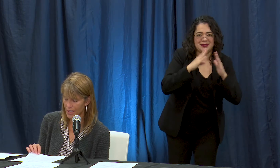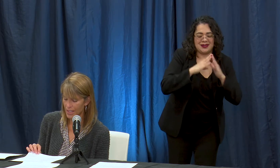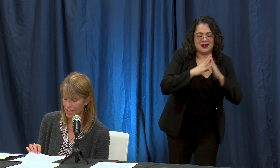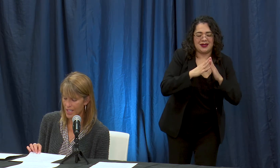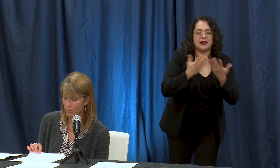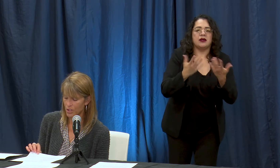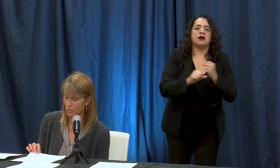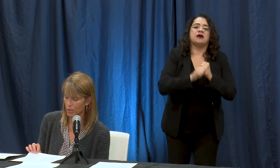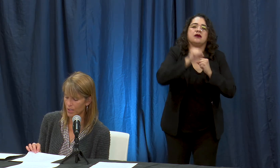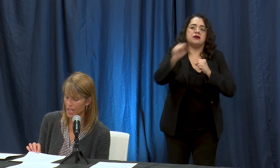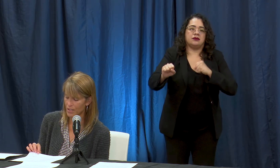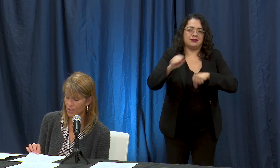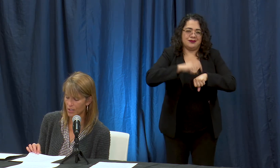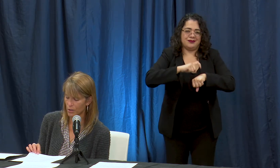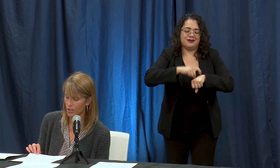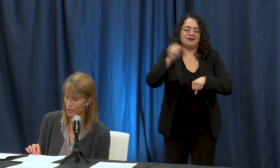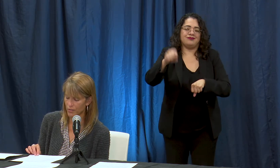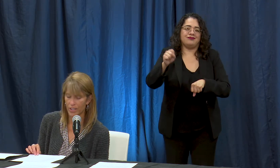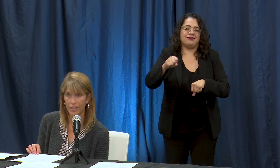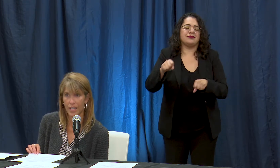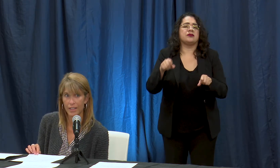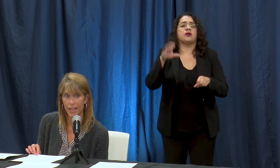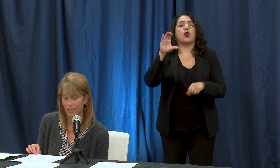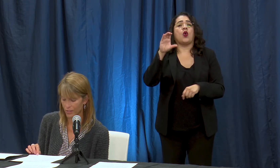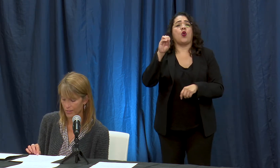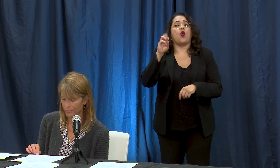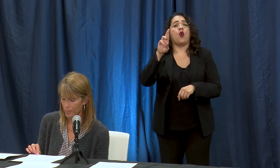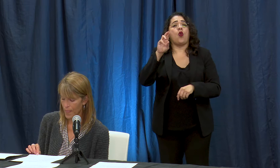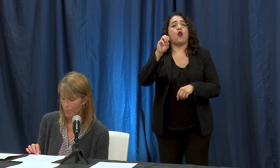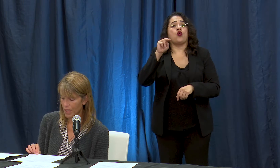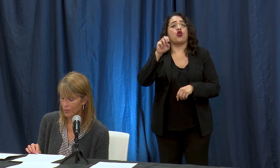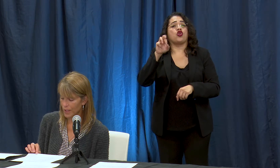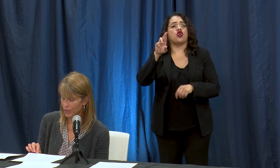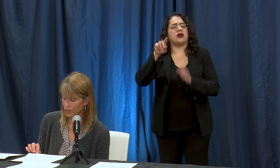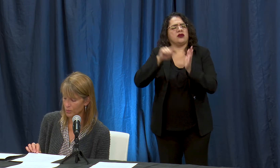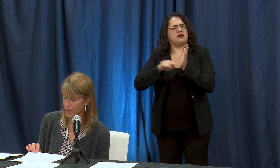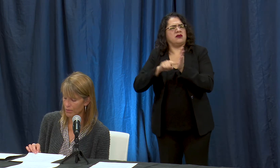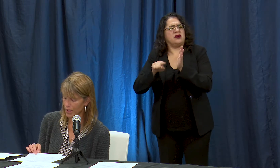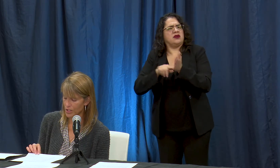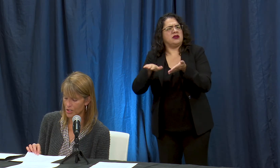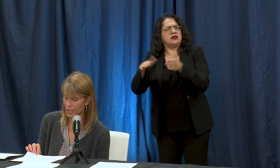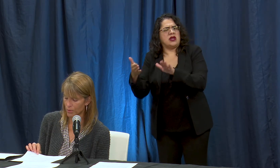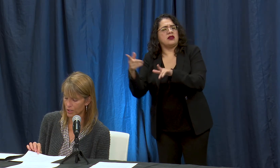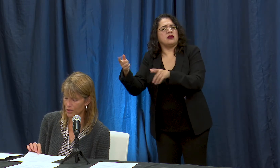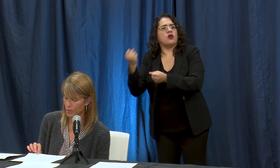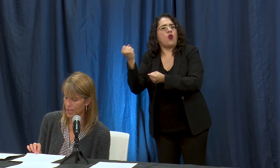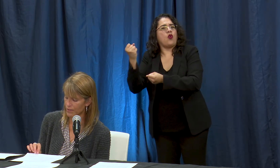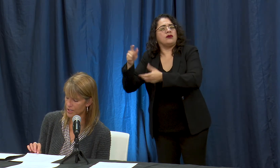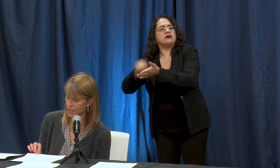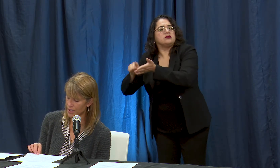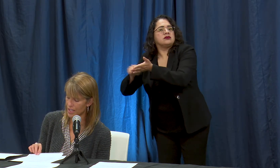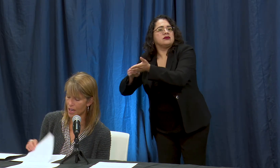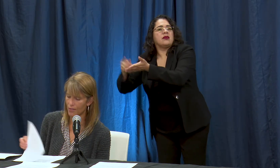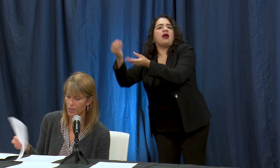The same principle applies for the coroner investigated deaths because we have a close working relationship with long-term care facilities, they often